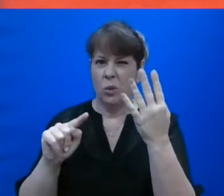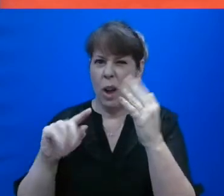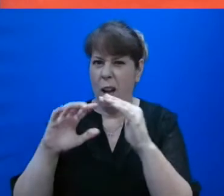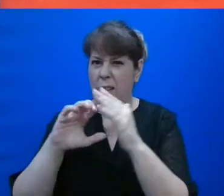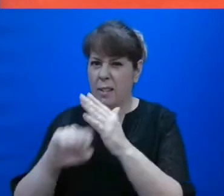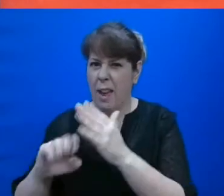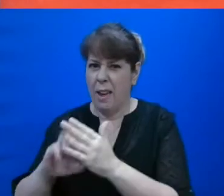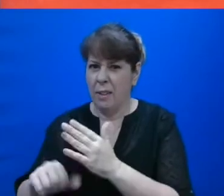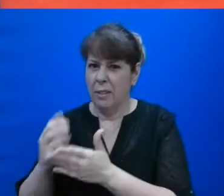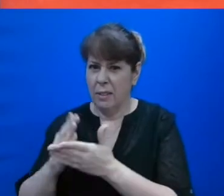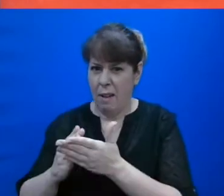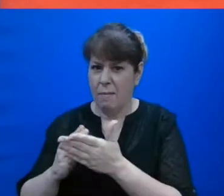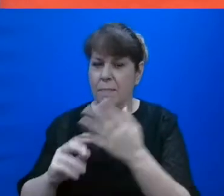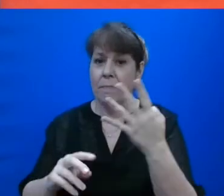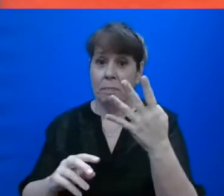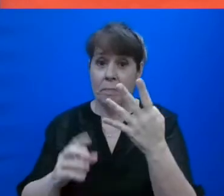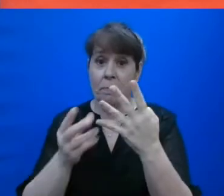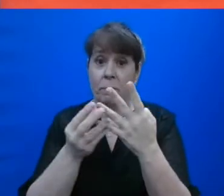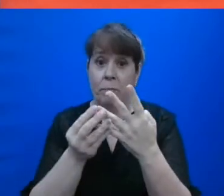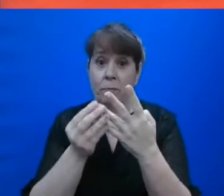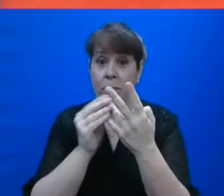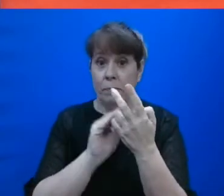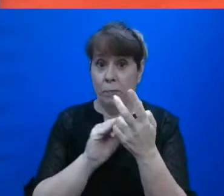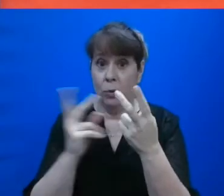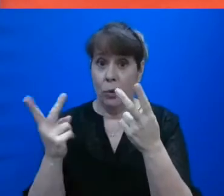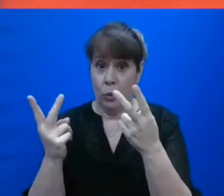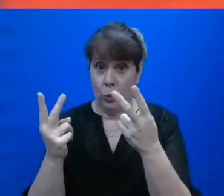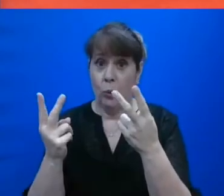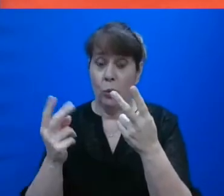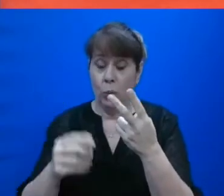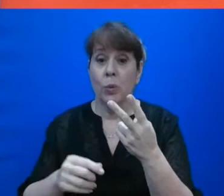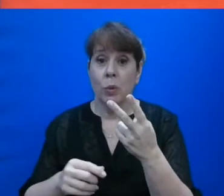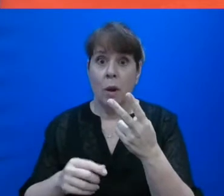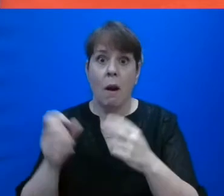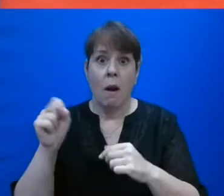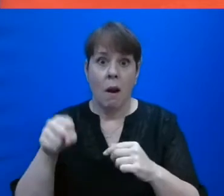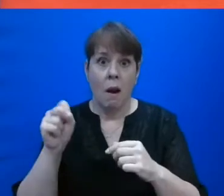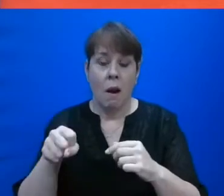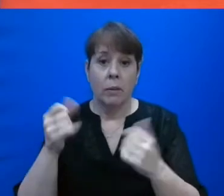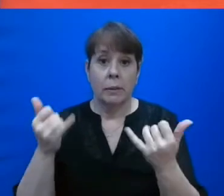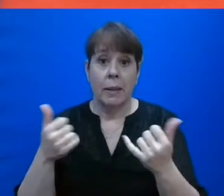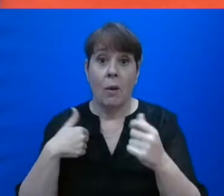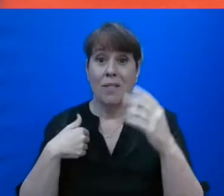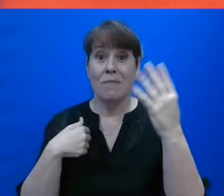TO TAKE TWO AWAY. AND YES, NOW I HAVE LESS